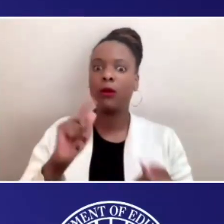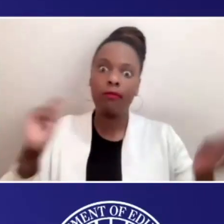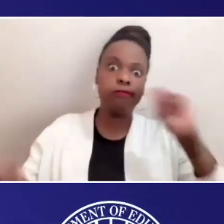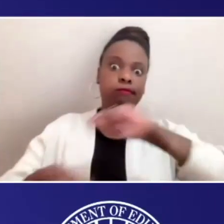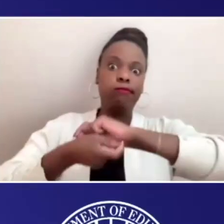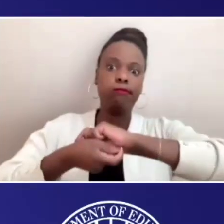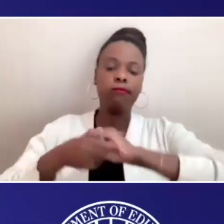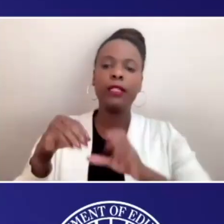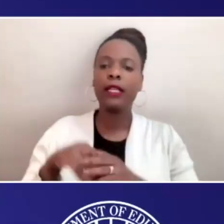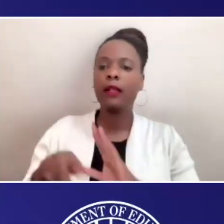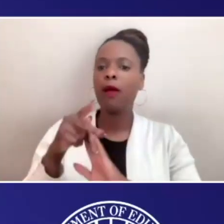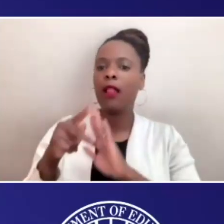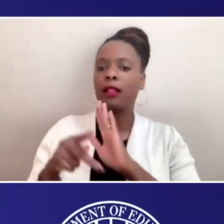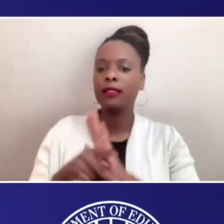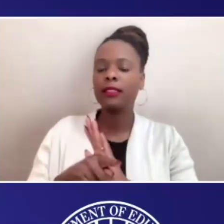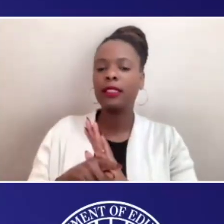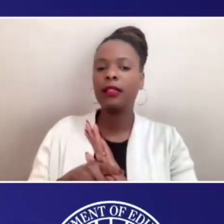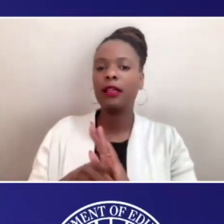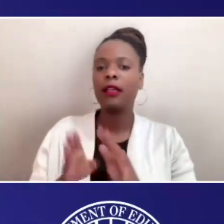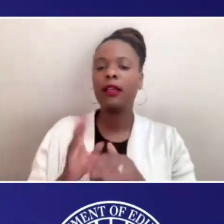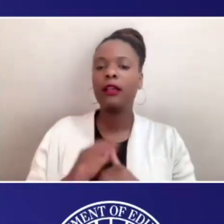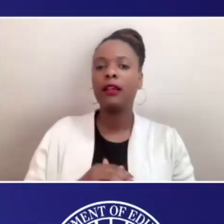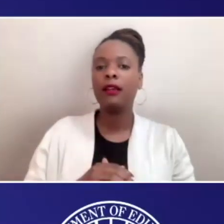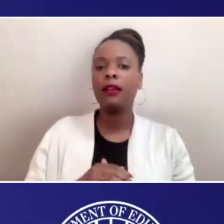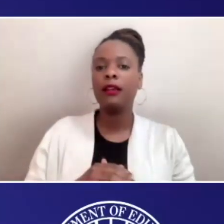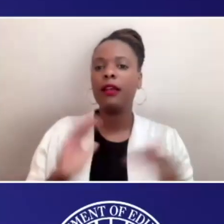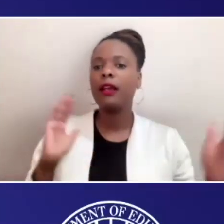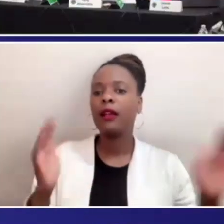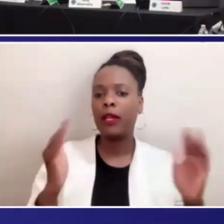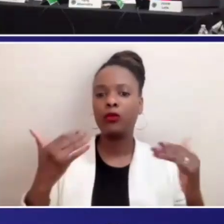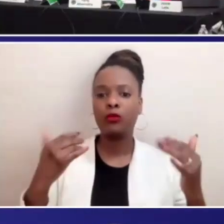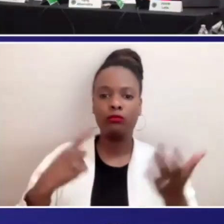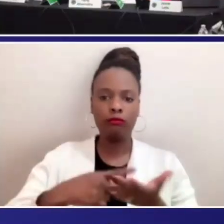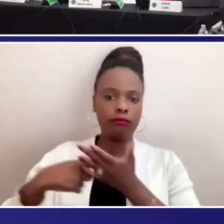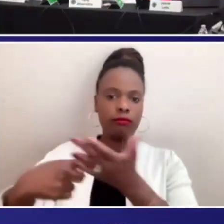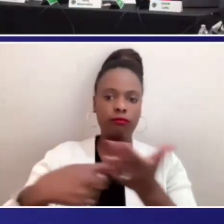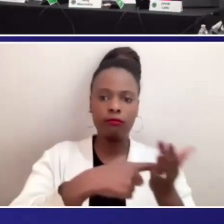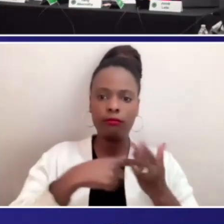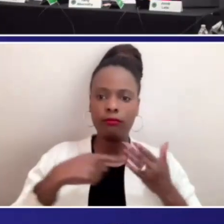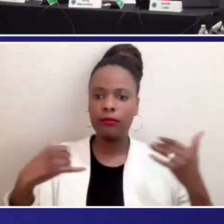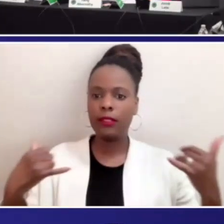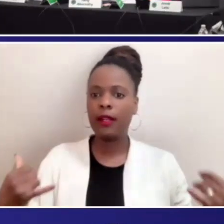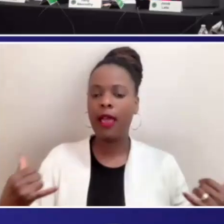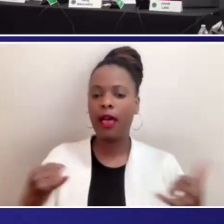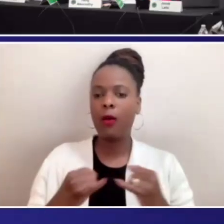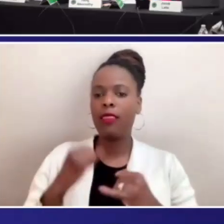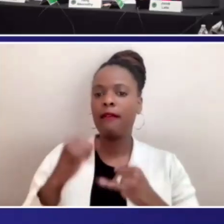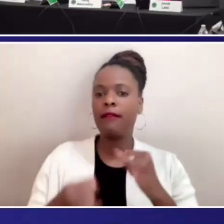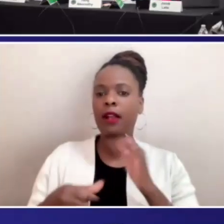policy between what we're dealing with at the table and the final reviews, because it's generally going to be the same